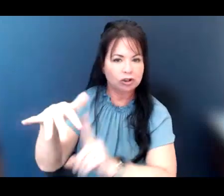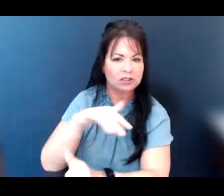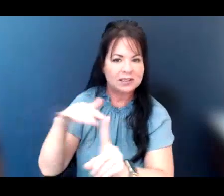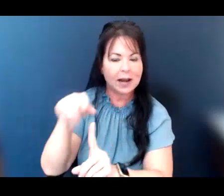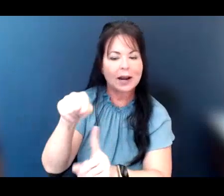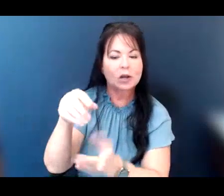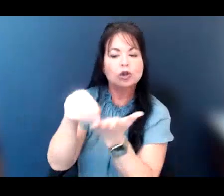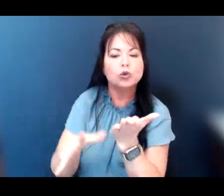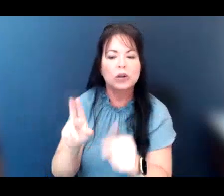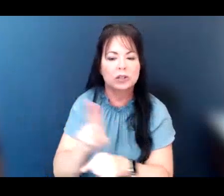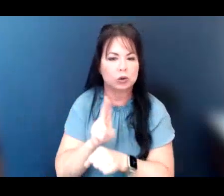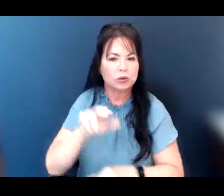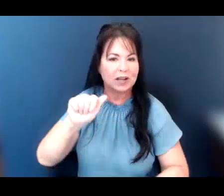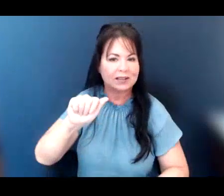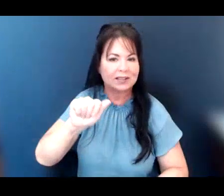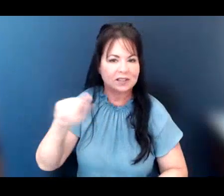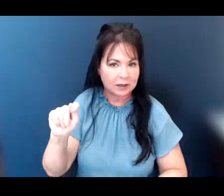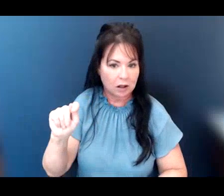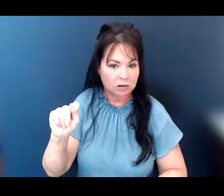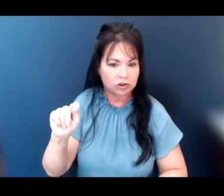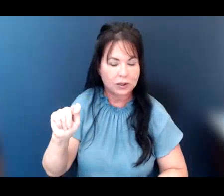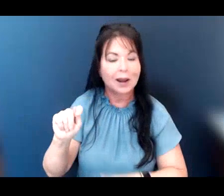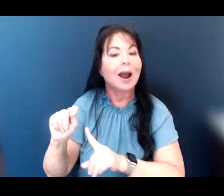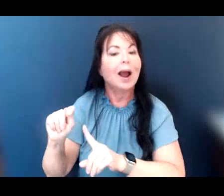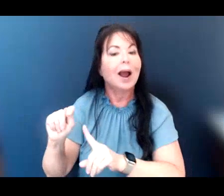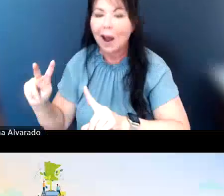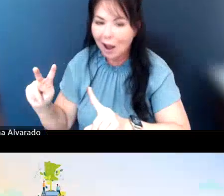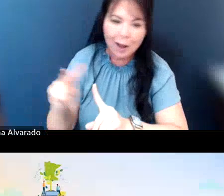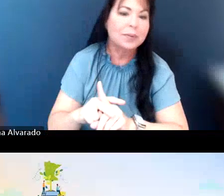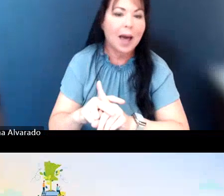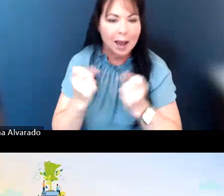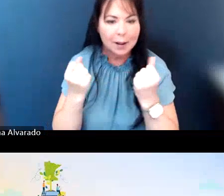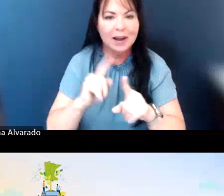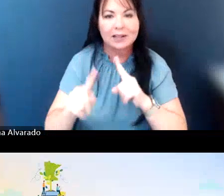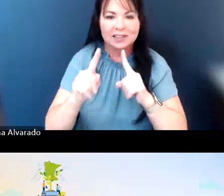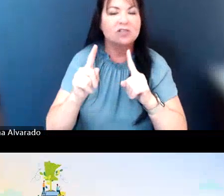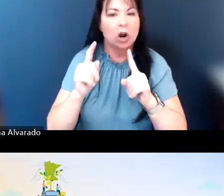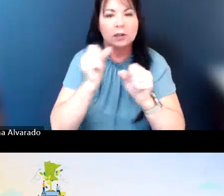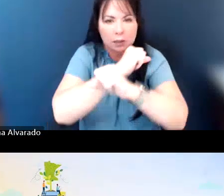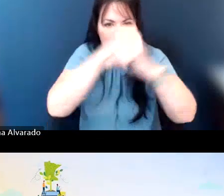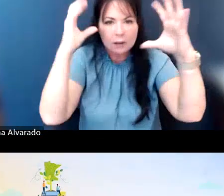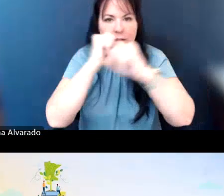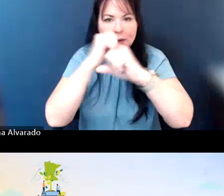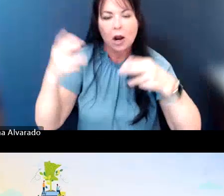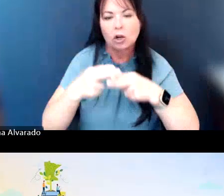But I think it can be really applicable to personas as well. And it's called the SETT framework, S-E-T-T. The S stands for students.